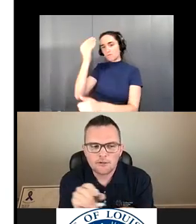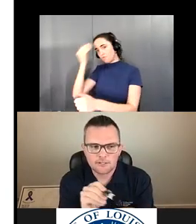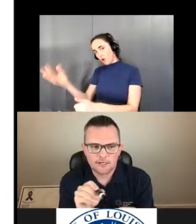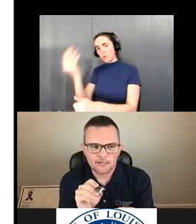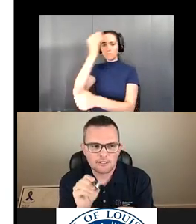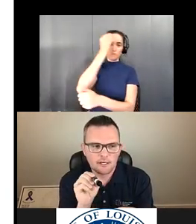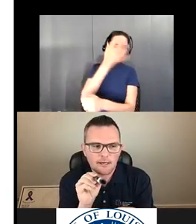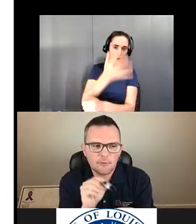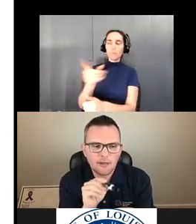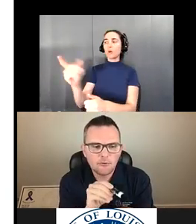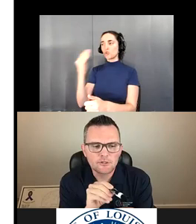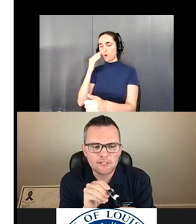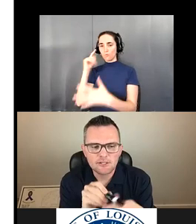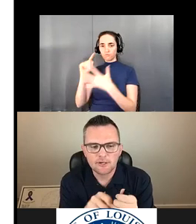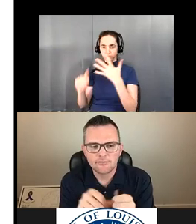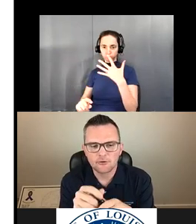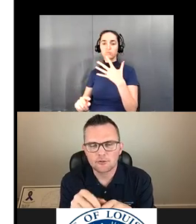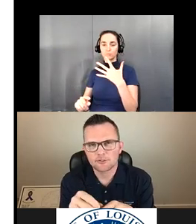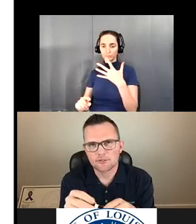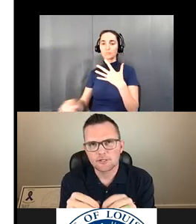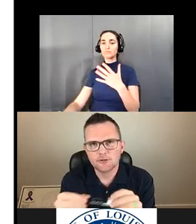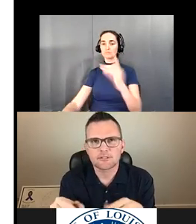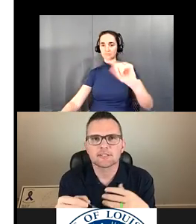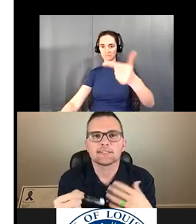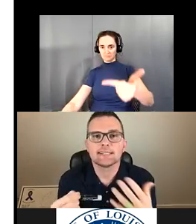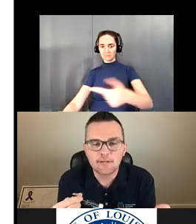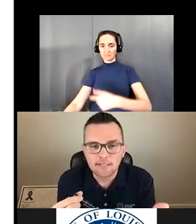know these things and people was century influences in century sensitivities.